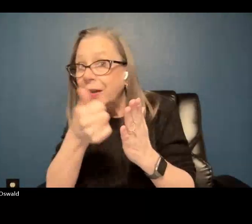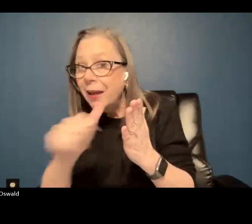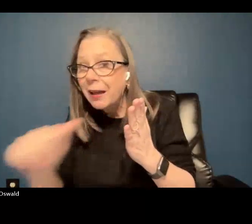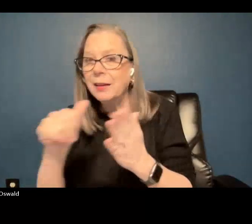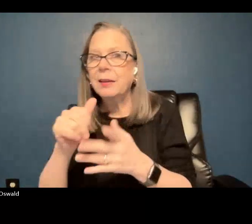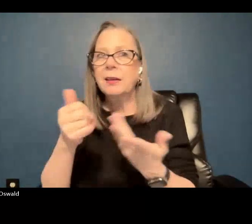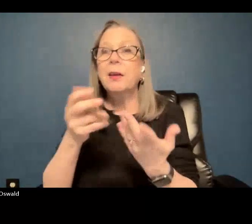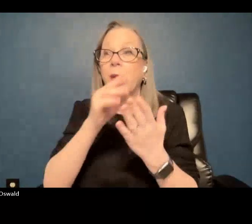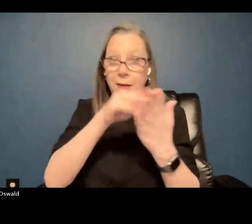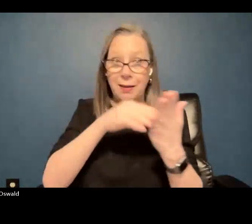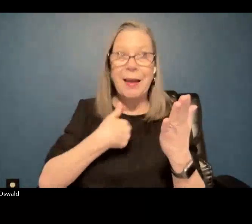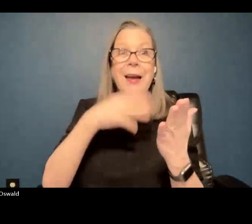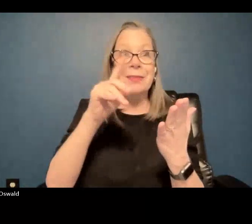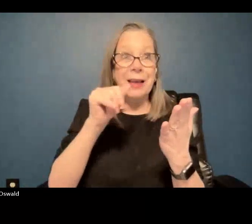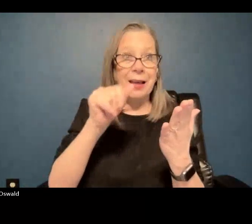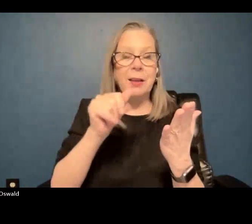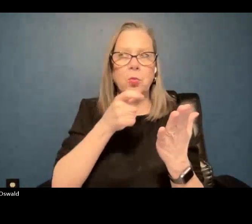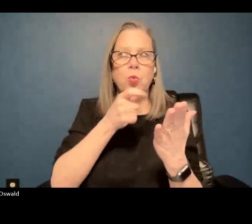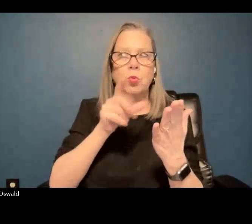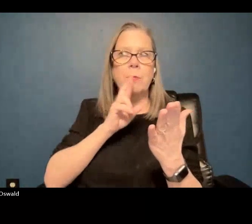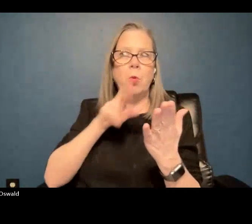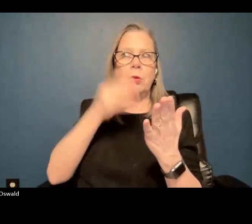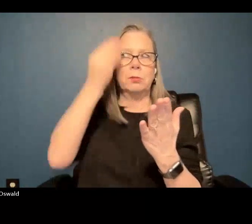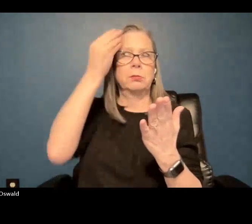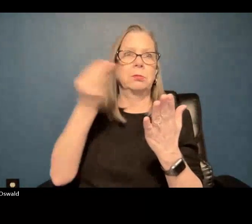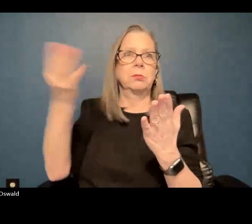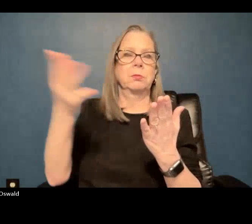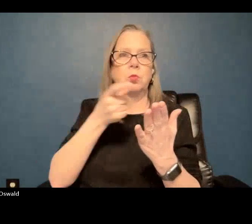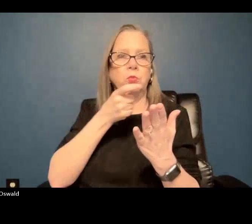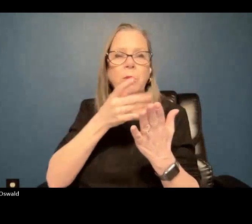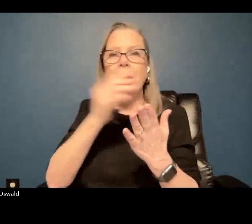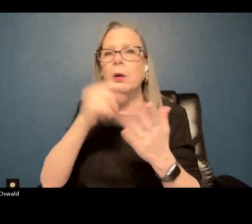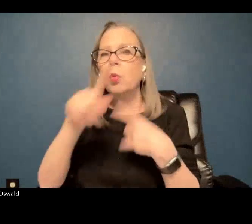What were the requirements and then the different time frames in which the data was to be reported?